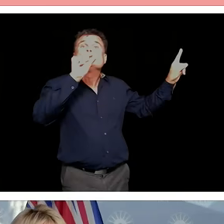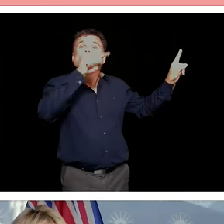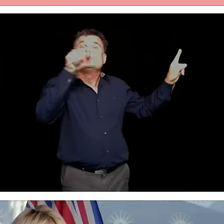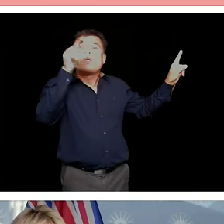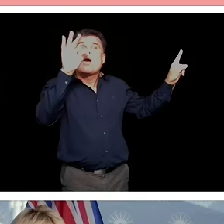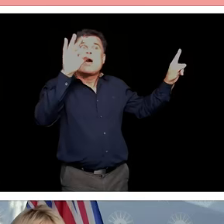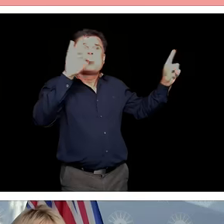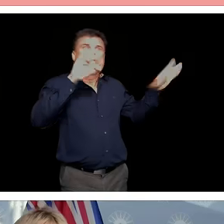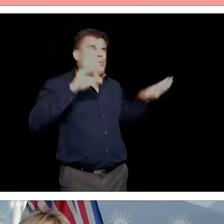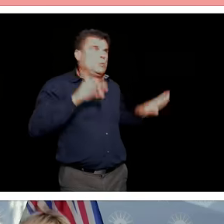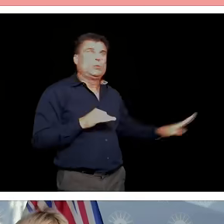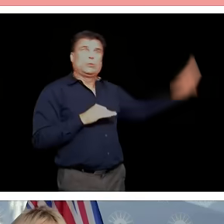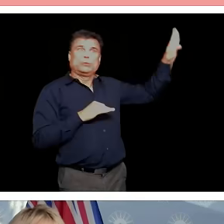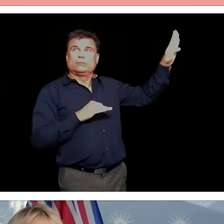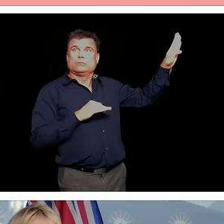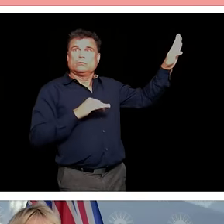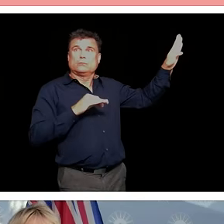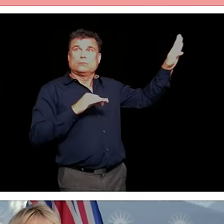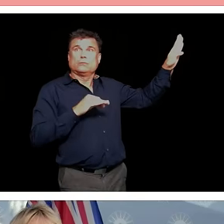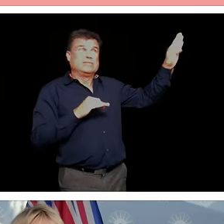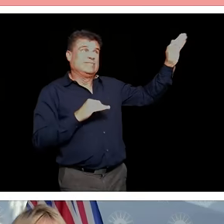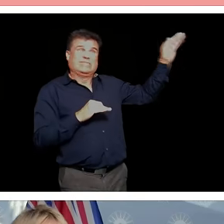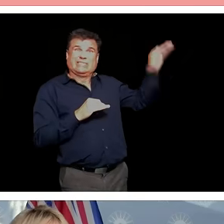SPEAKER: